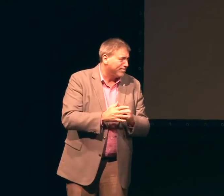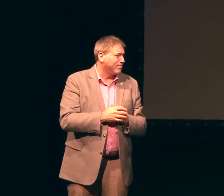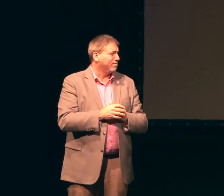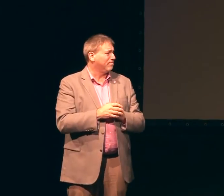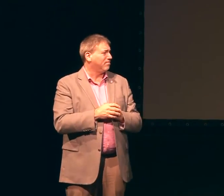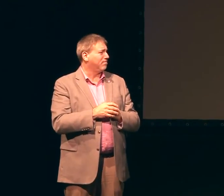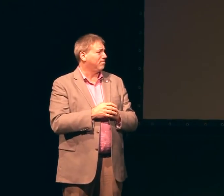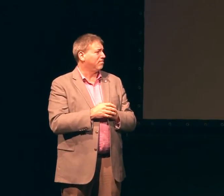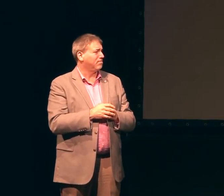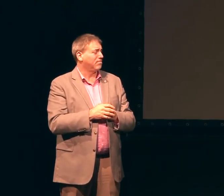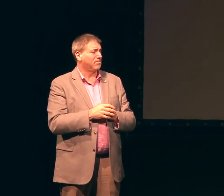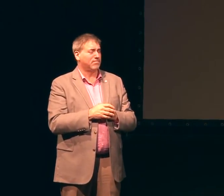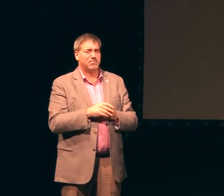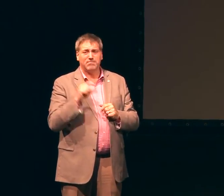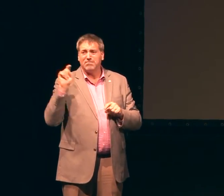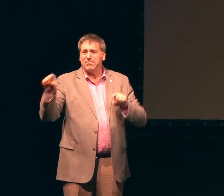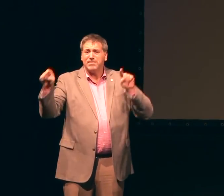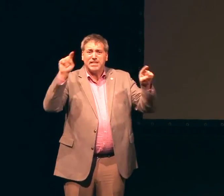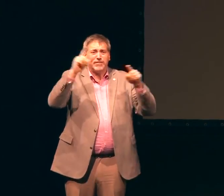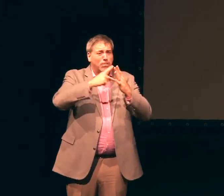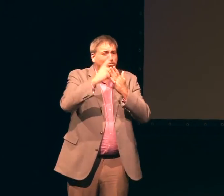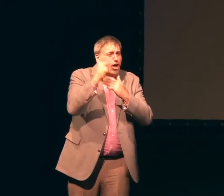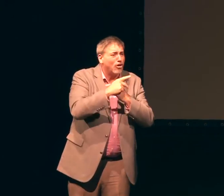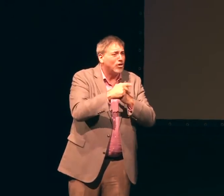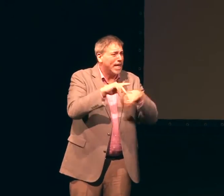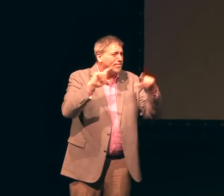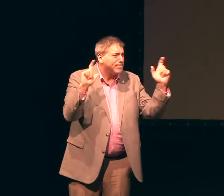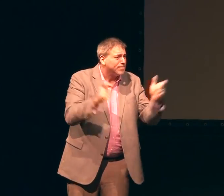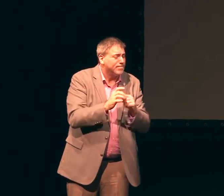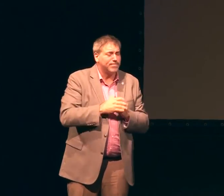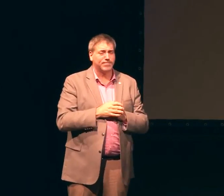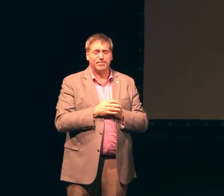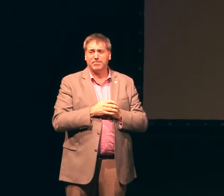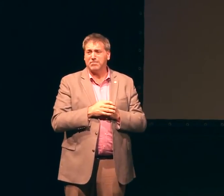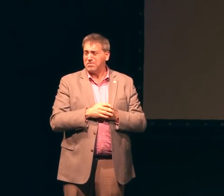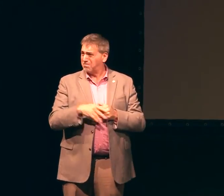Membership is declining in various organizations. There are various programs